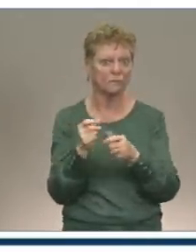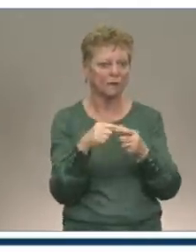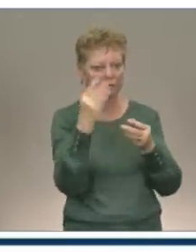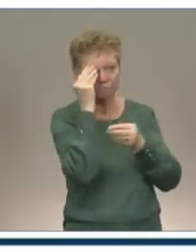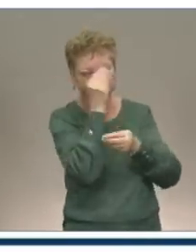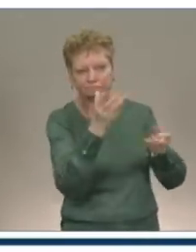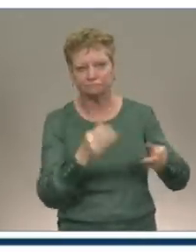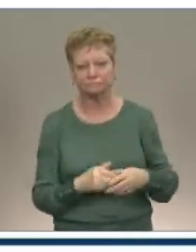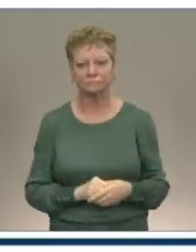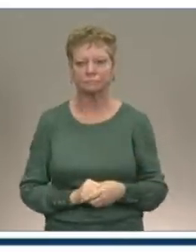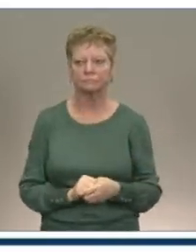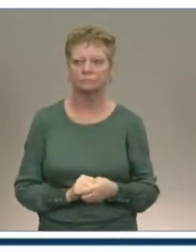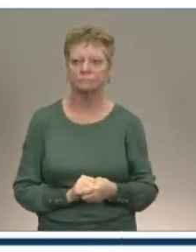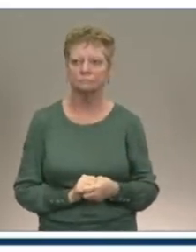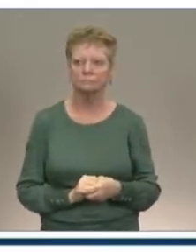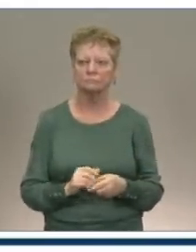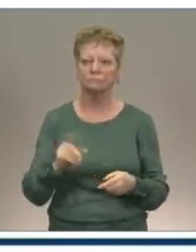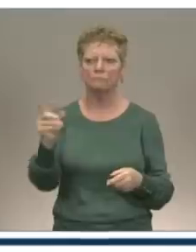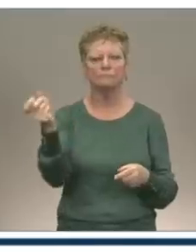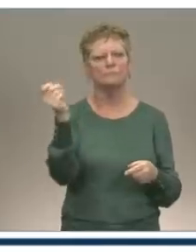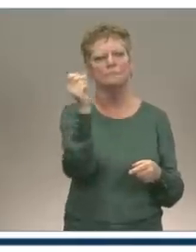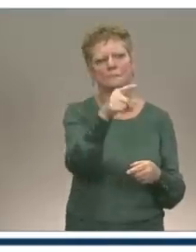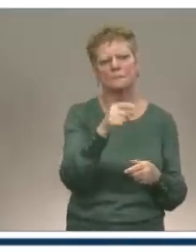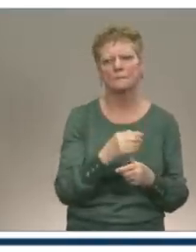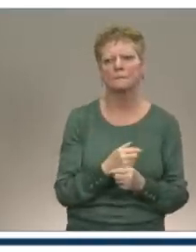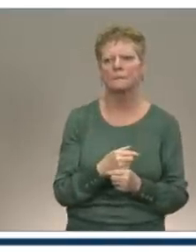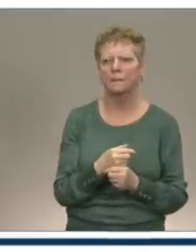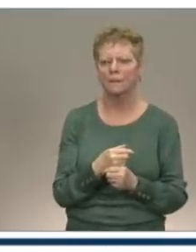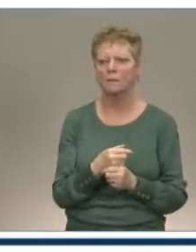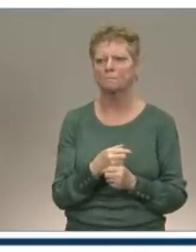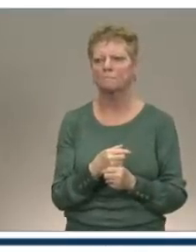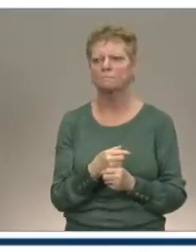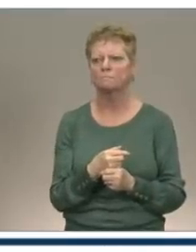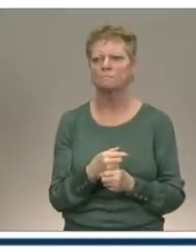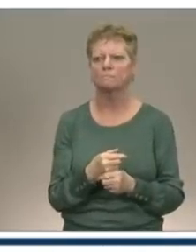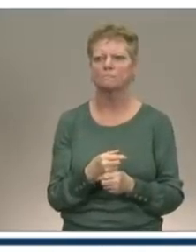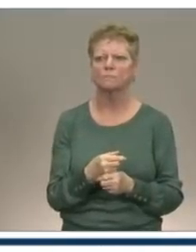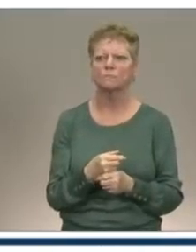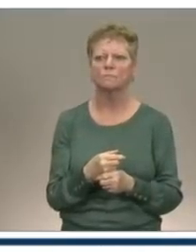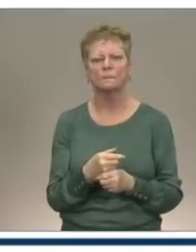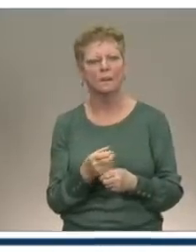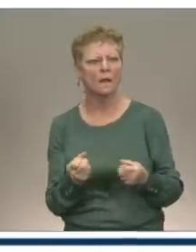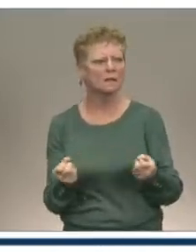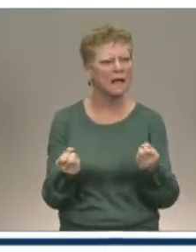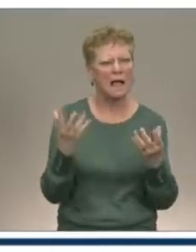you sorry just how many um we're left over for 250 could you give someone a number i don't know